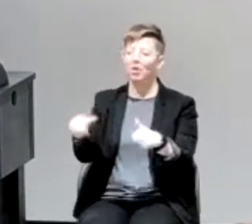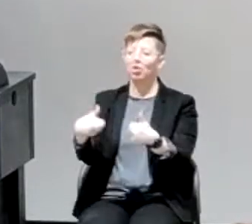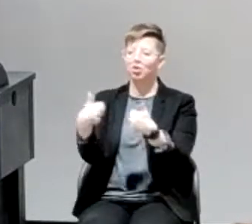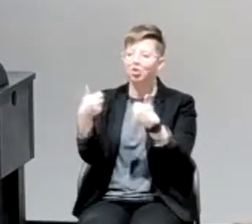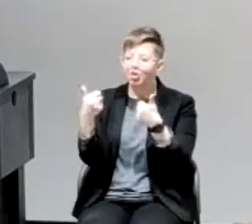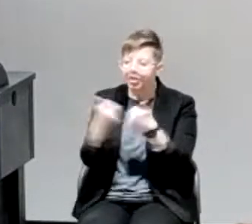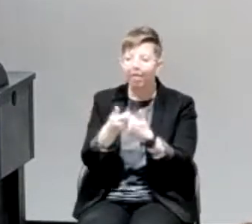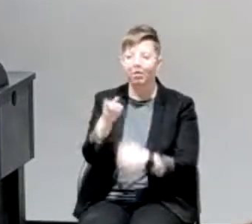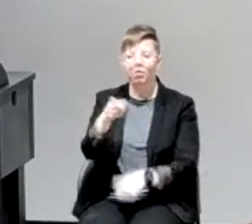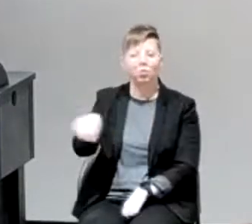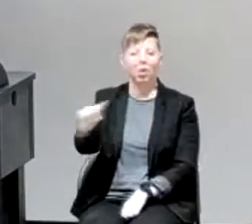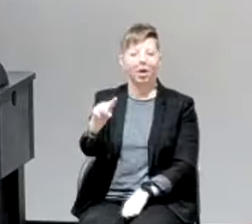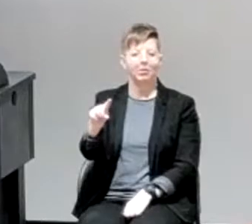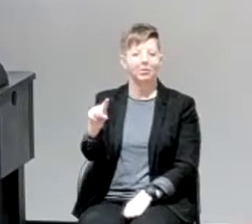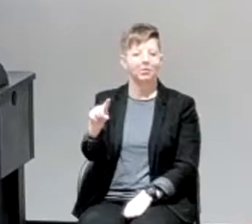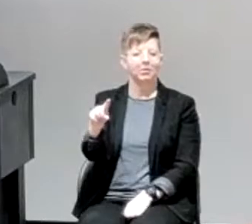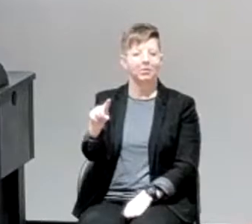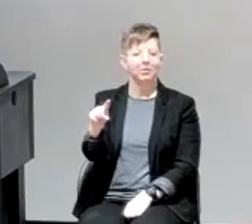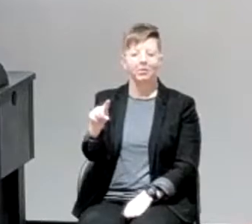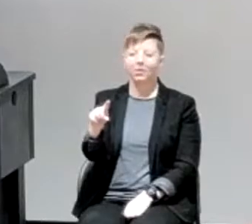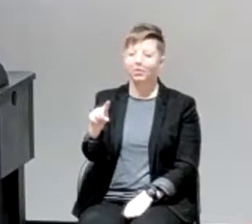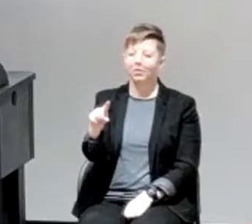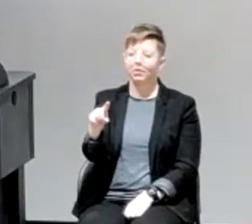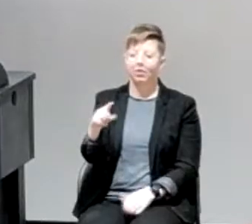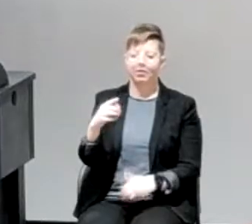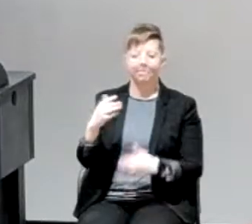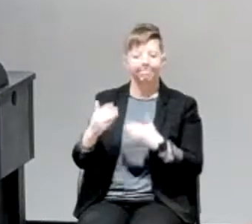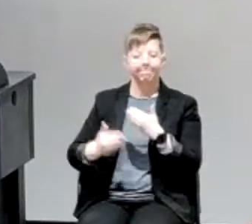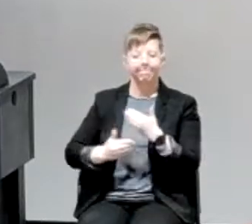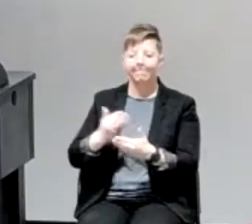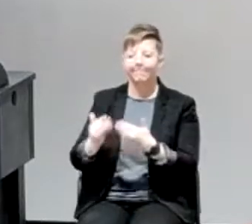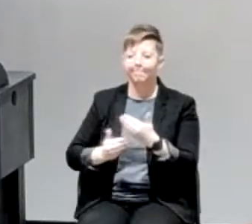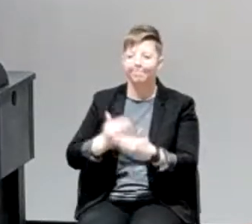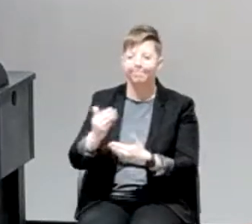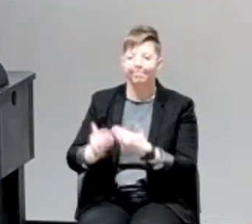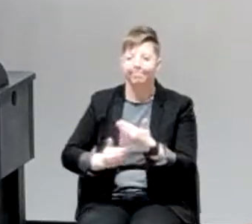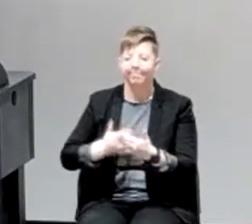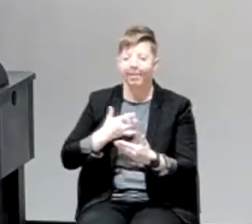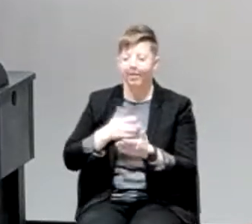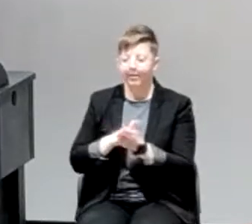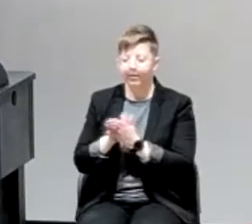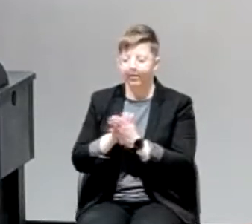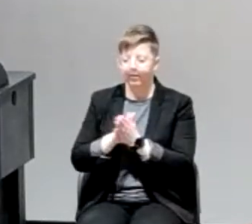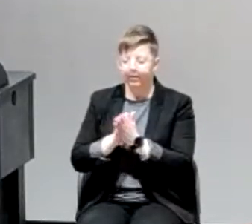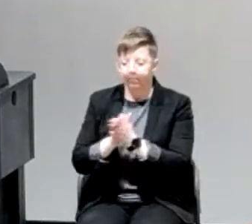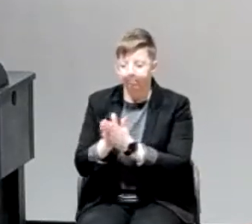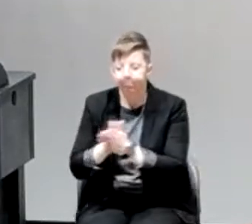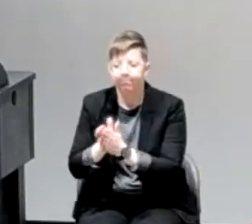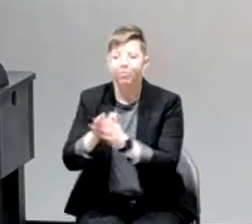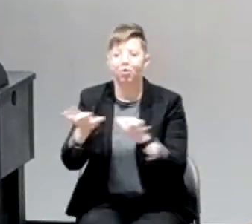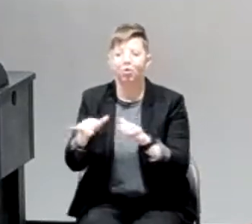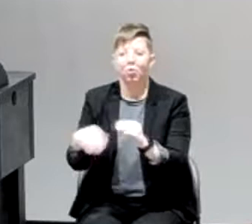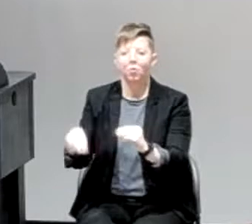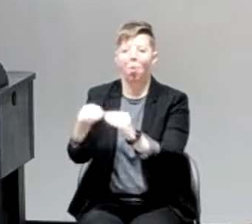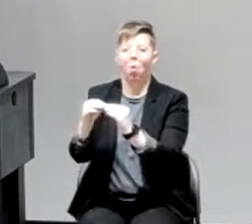for showing how it can be done. So as a member of this community, I want to thank you I want to challenge you